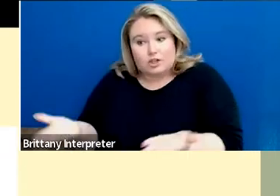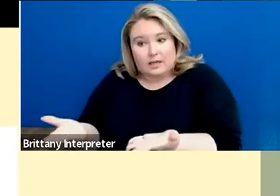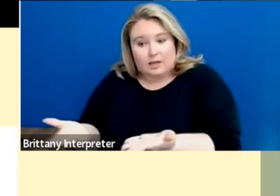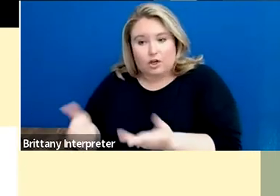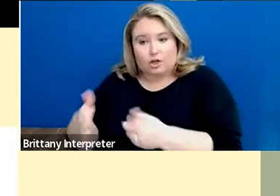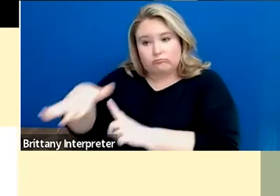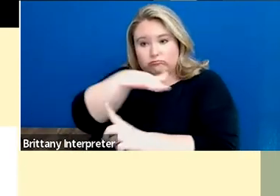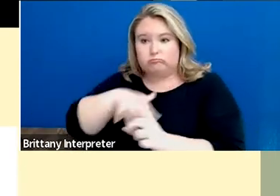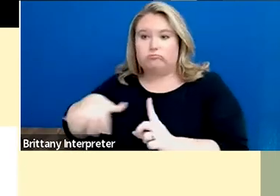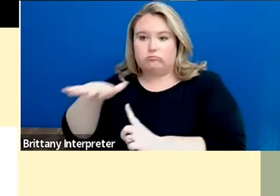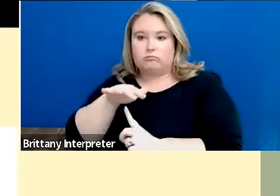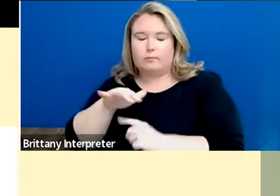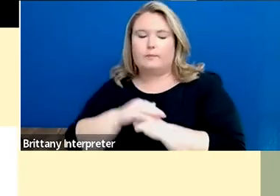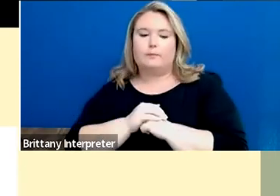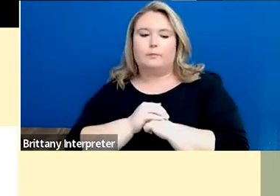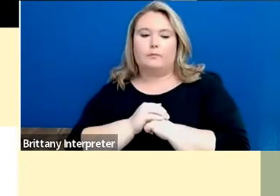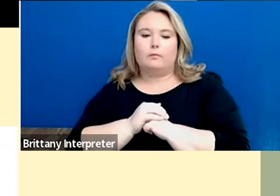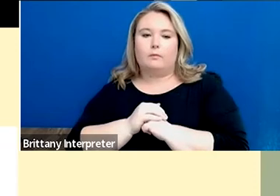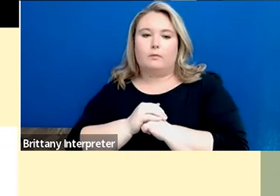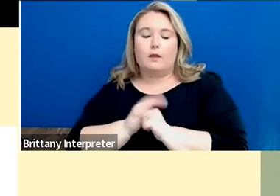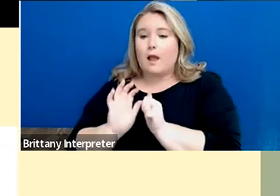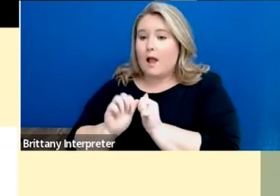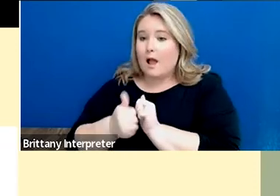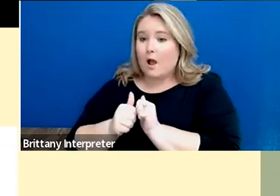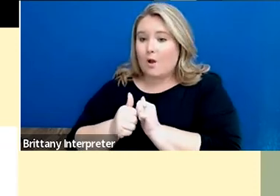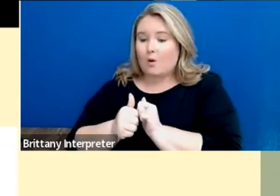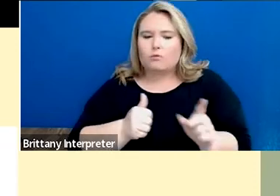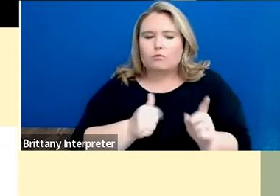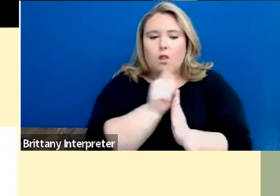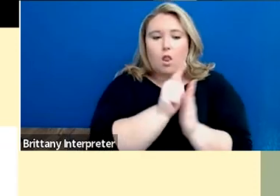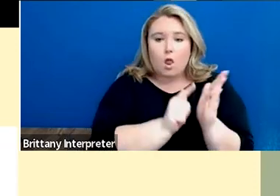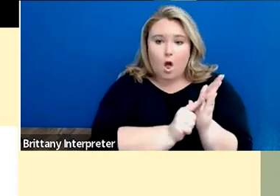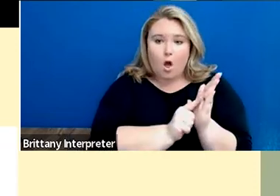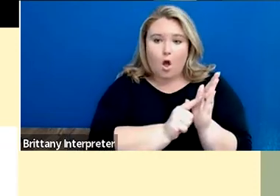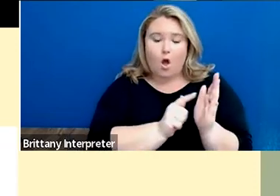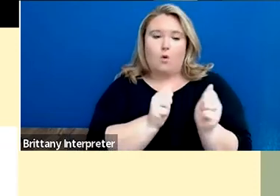or one of the ways that is done is through the law, the Americans with Disabilities Act, or ADA.